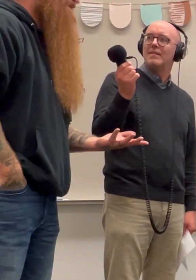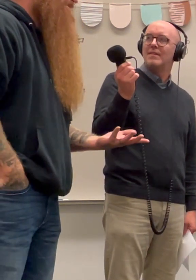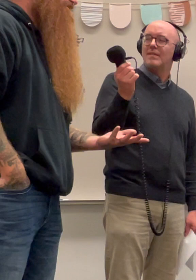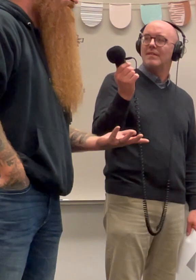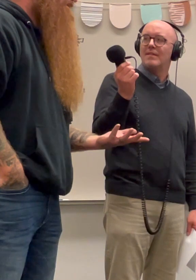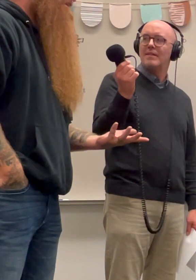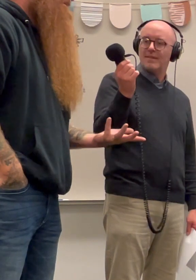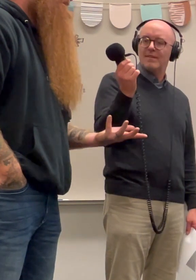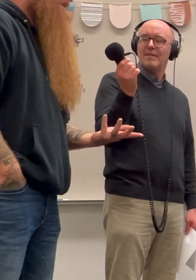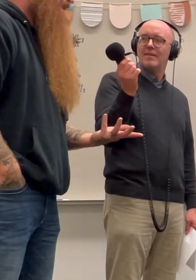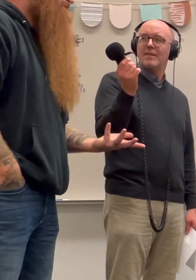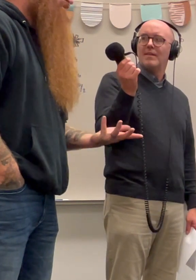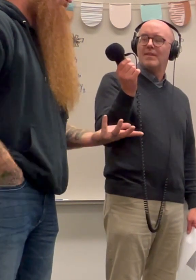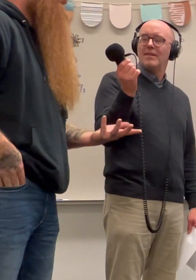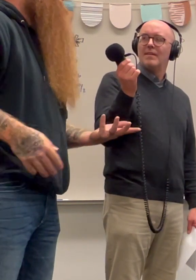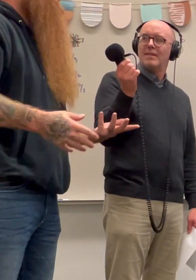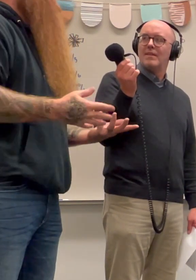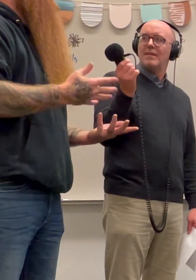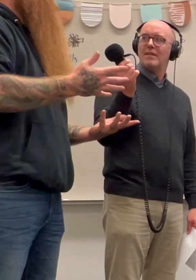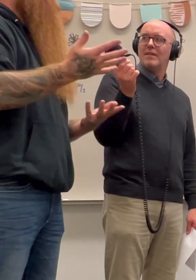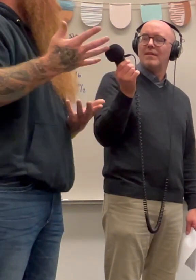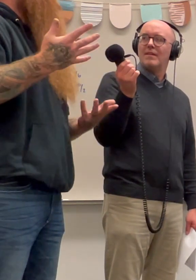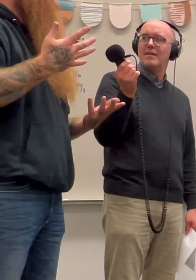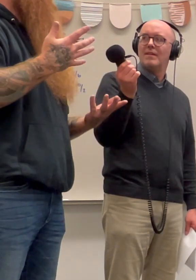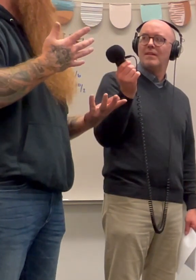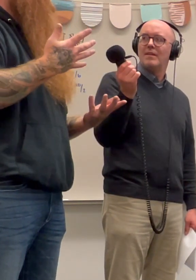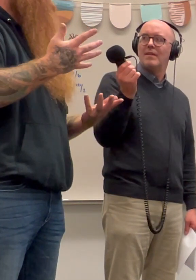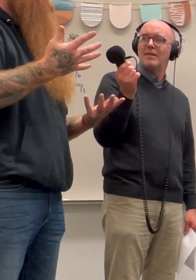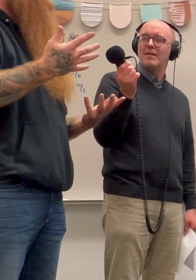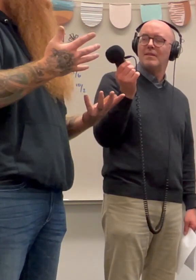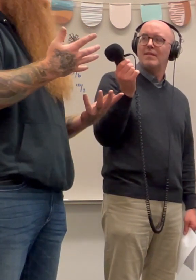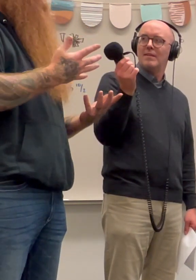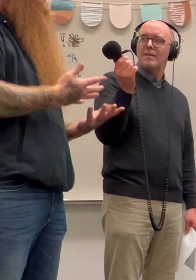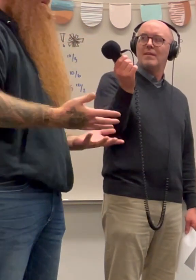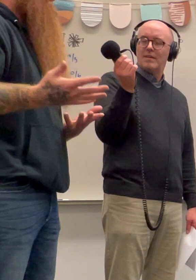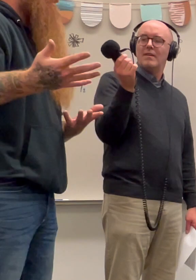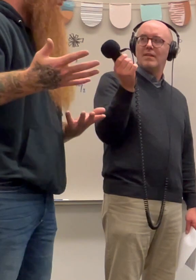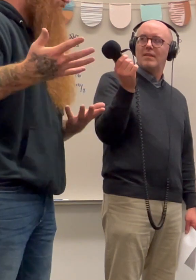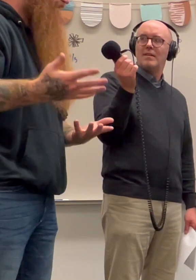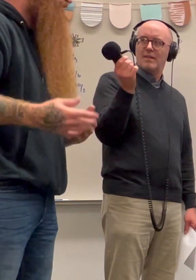the gas station it happens all the time but it was amazing to see those interactions becoming life